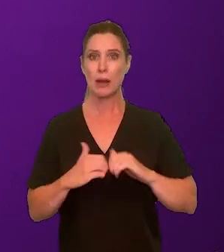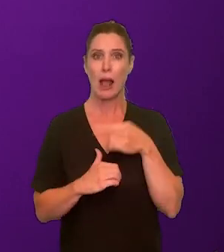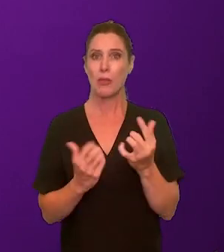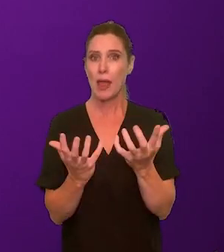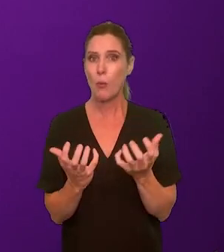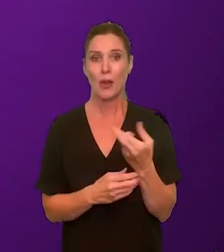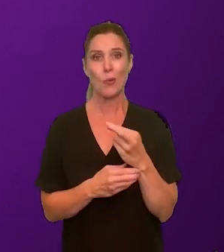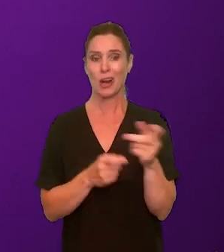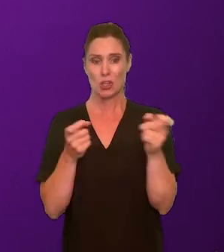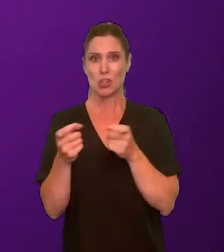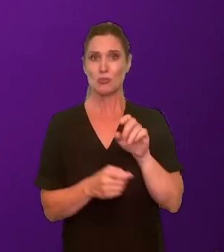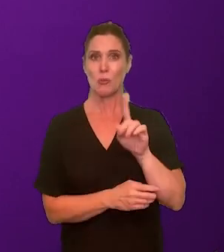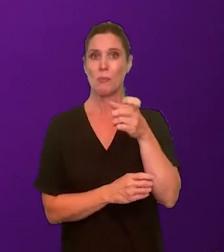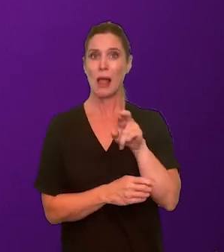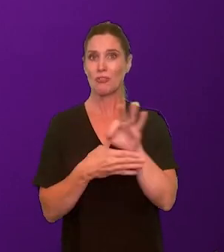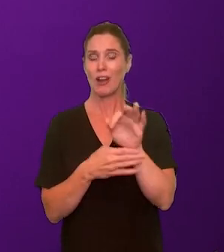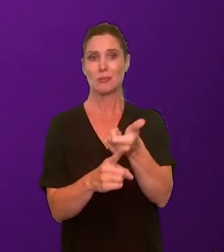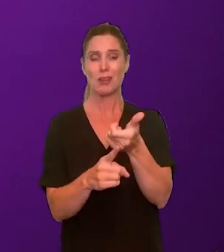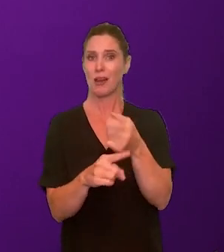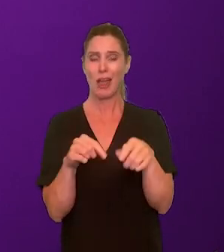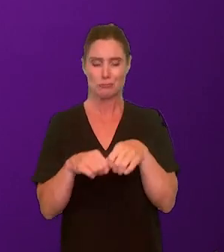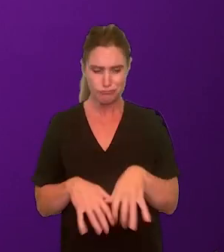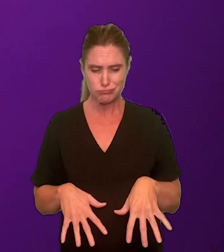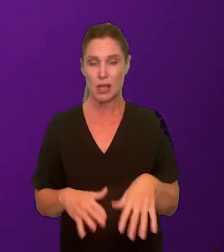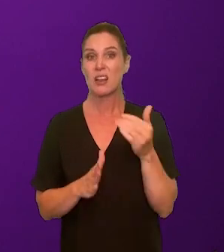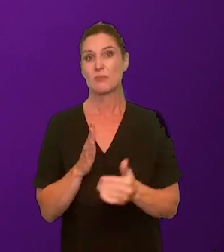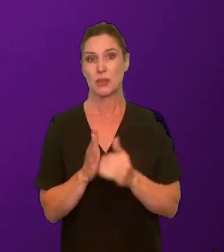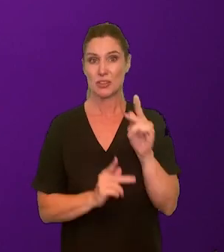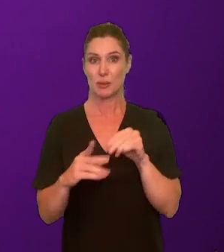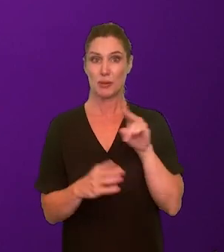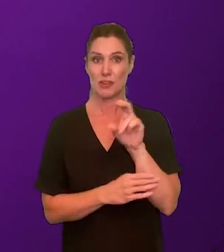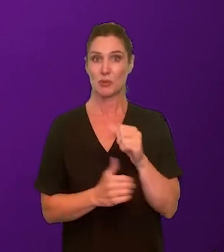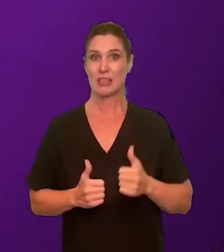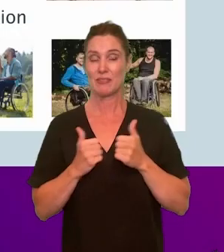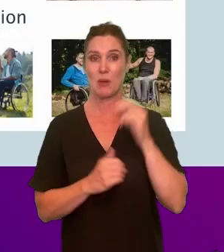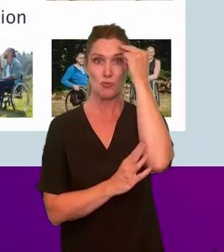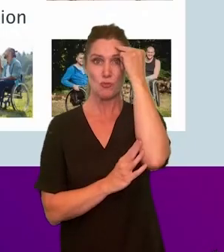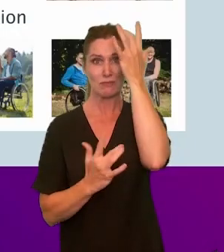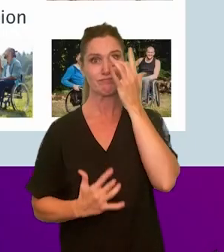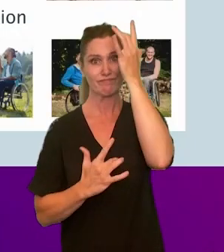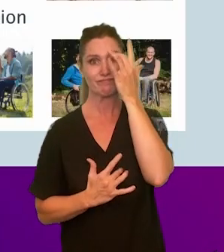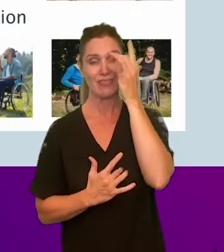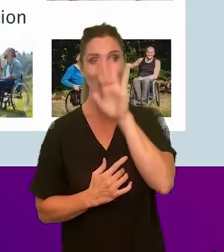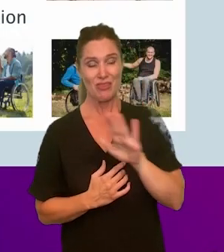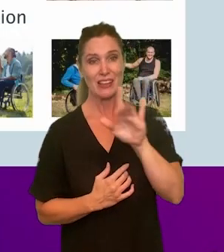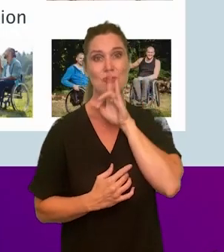For millions of people in the US living with neurological conditions, this is their reality. Here at SpineX, we are developing